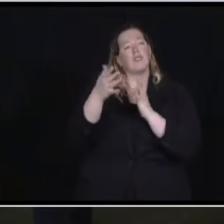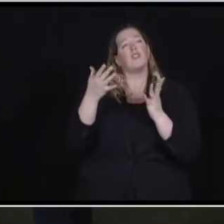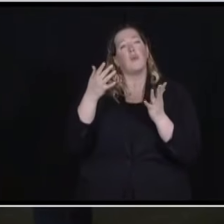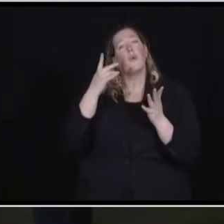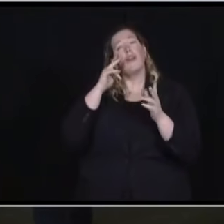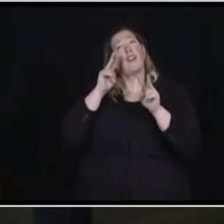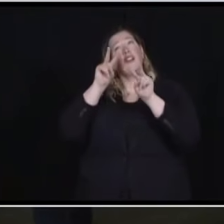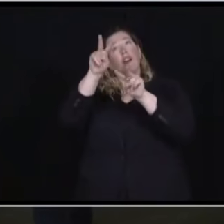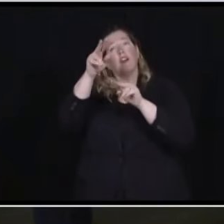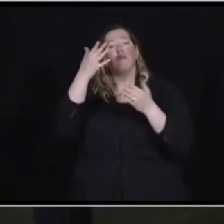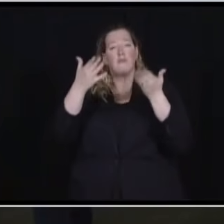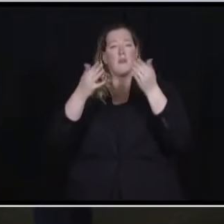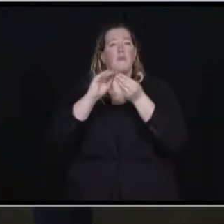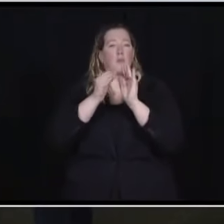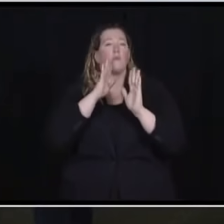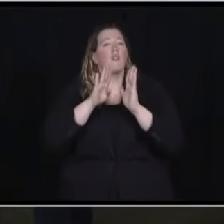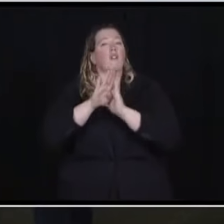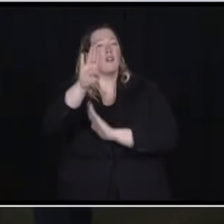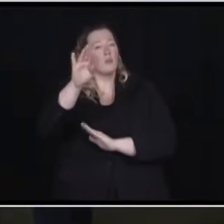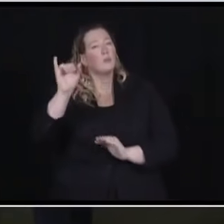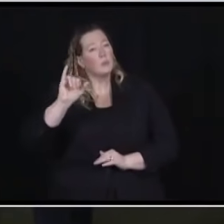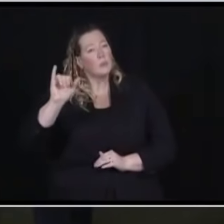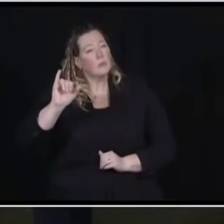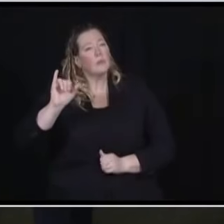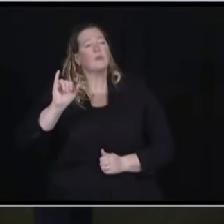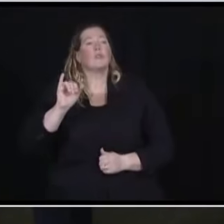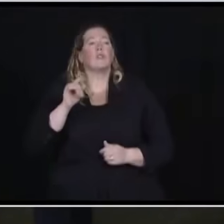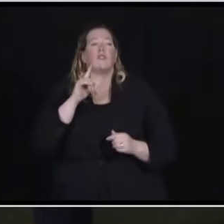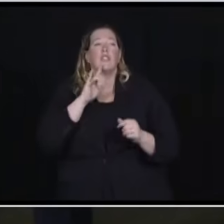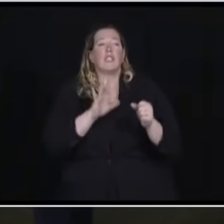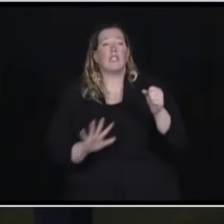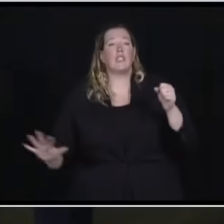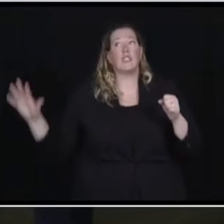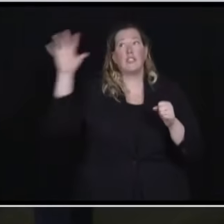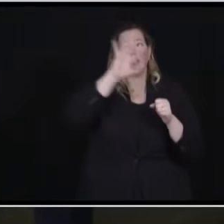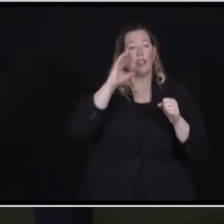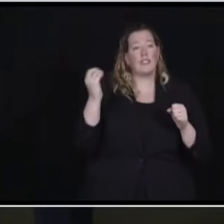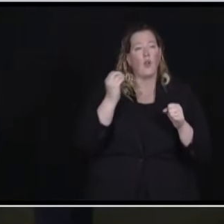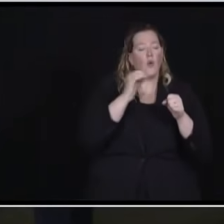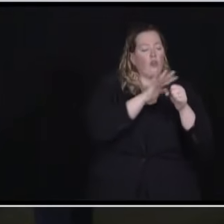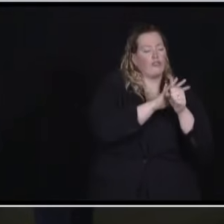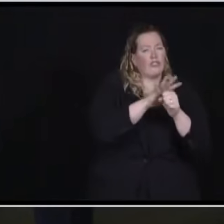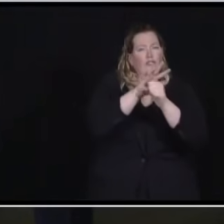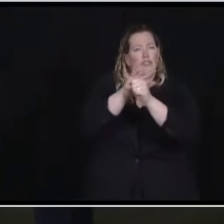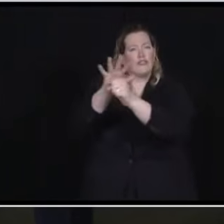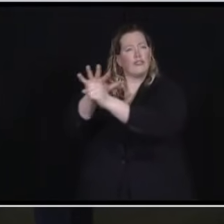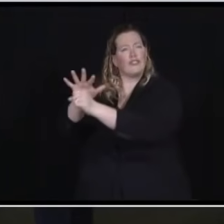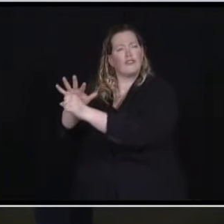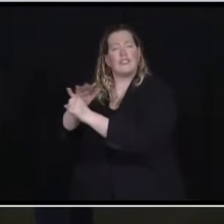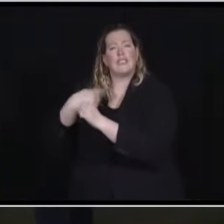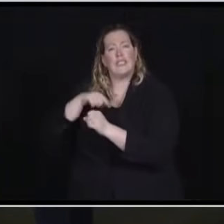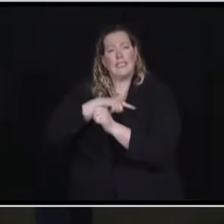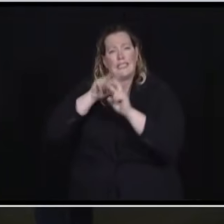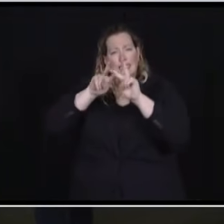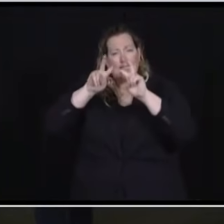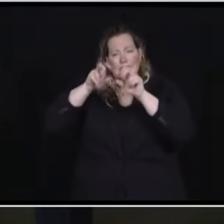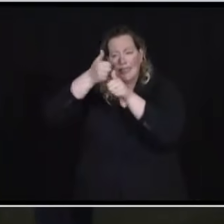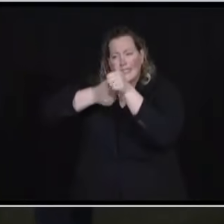results from some of the events that have happened in some of the celebrations that have happened in the last few weeks.